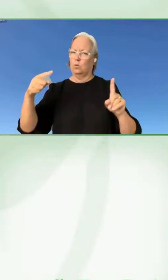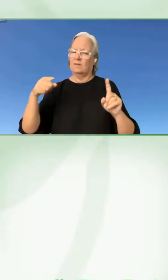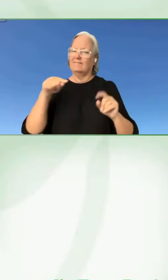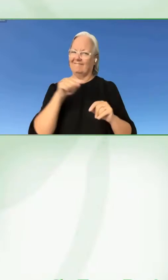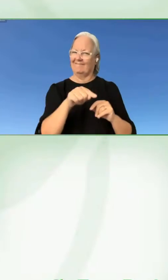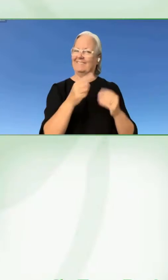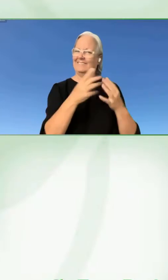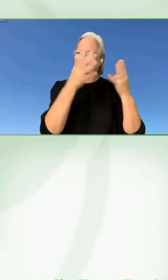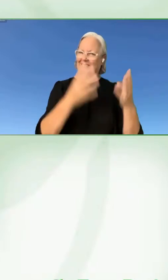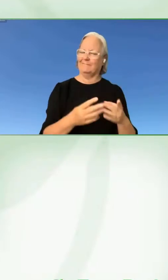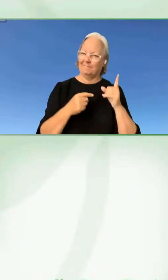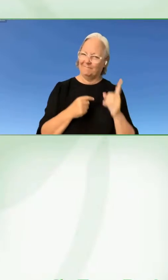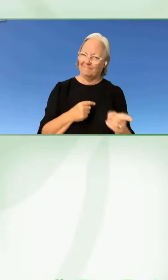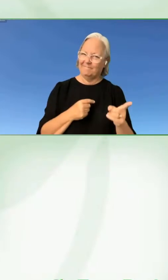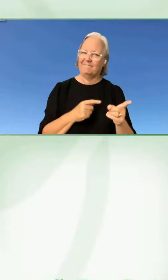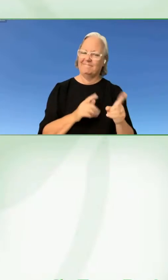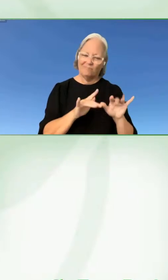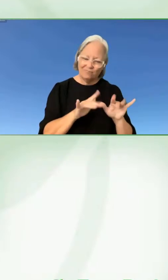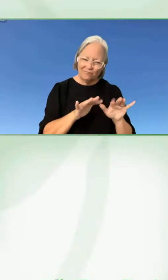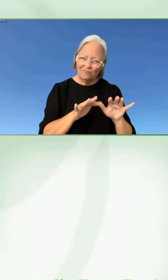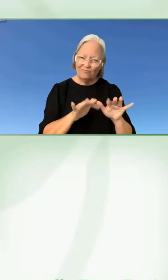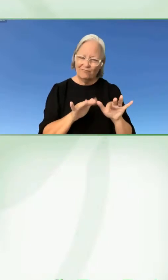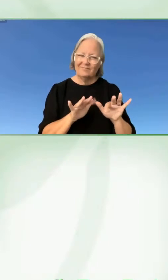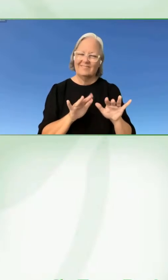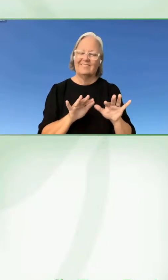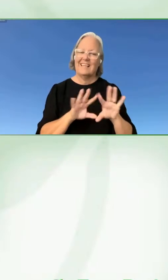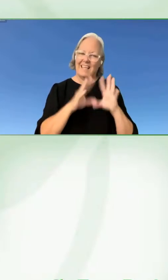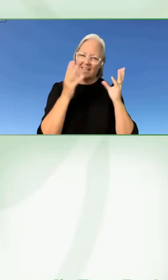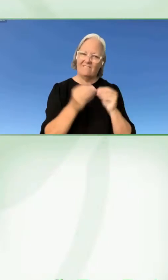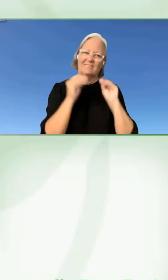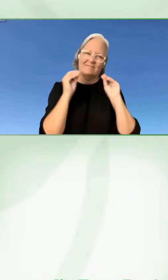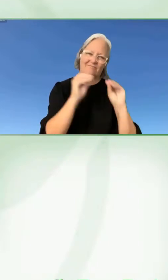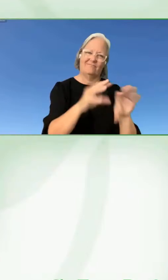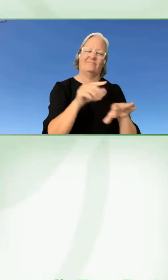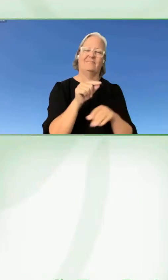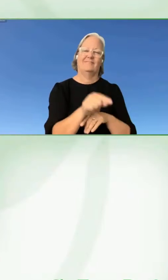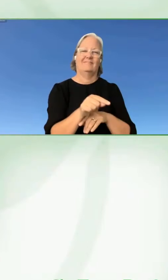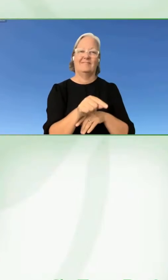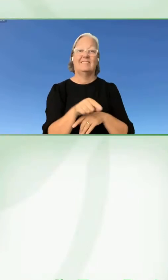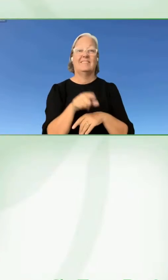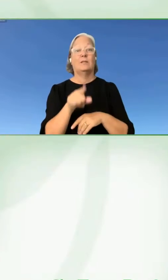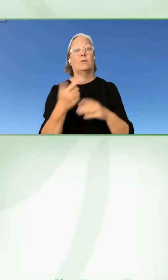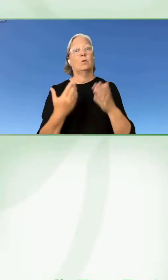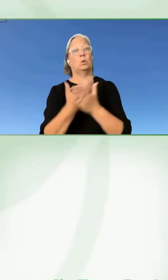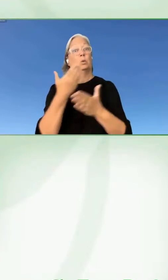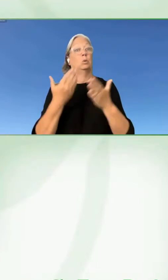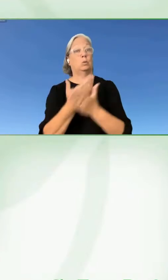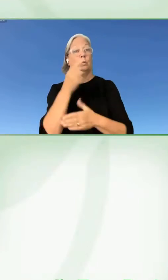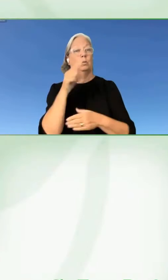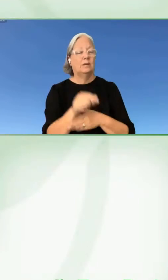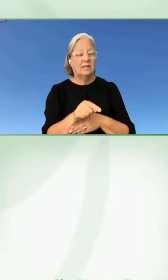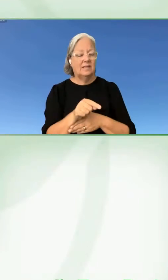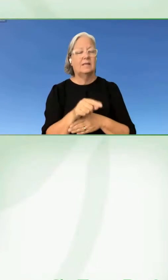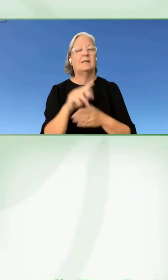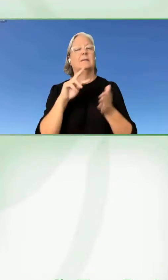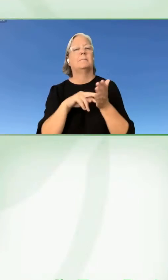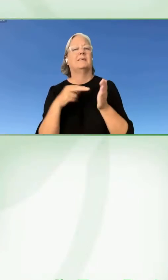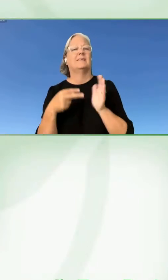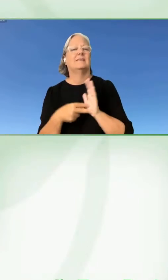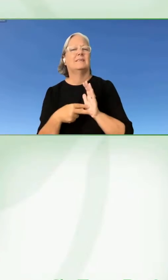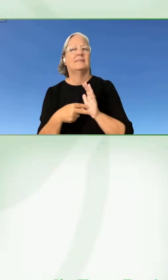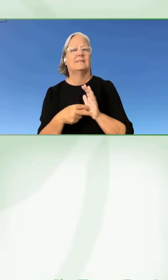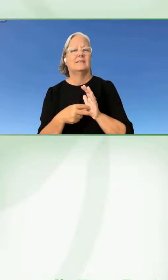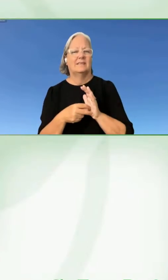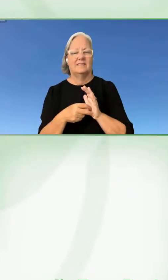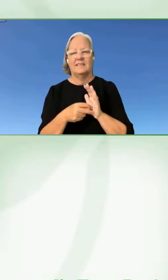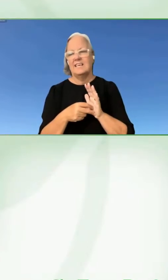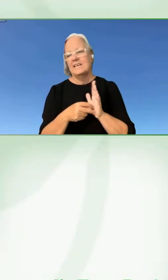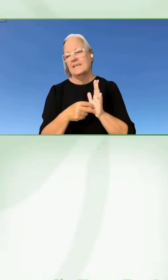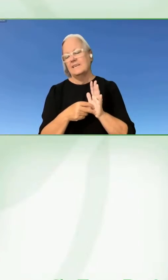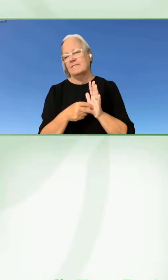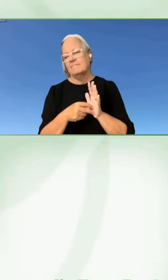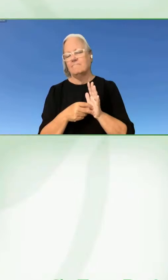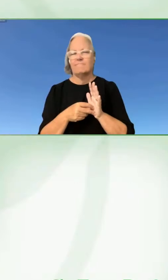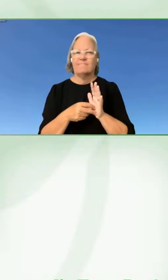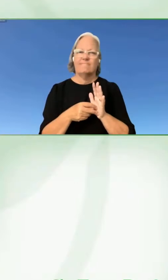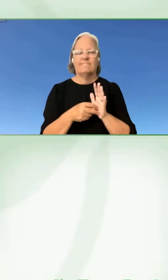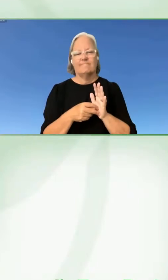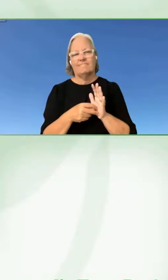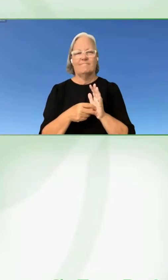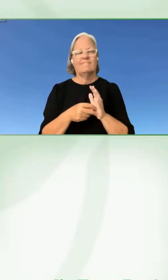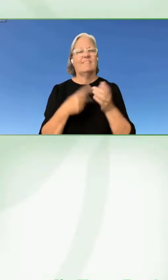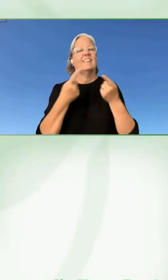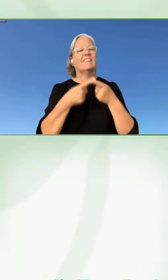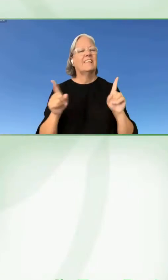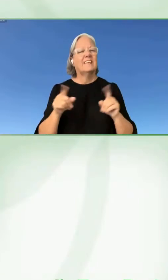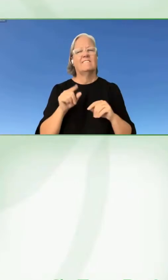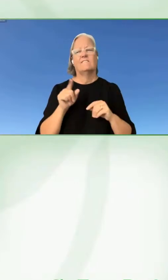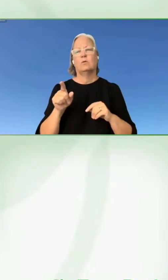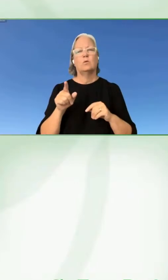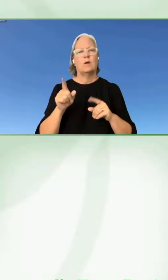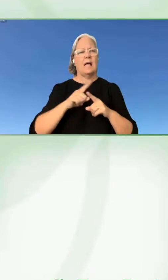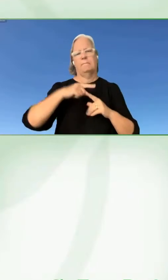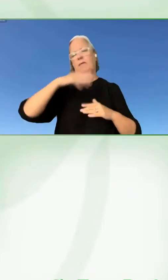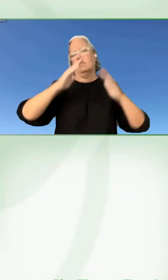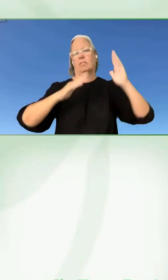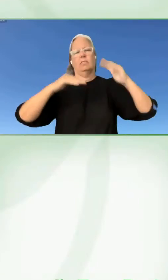I mean that this new mechanism eliminates the difference in literacy level between the